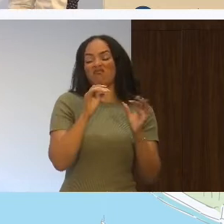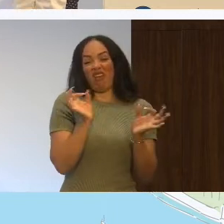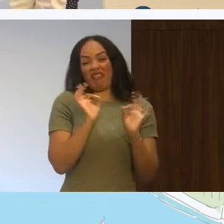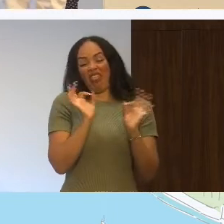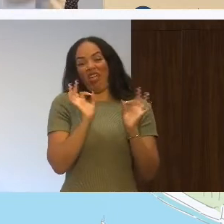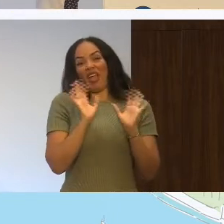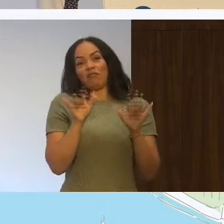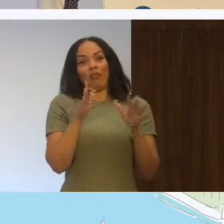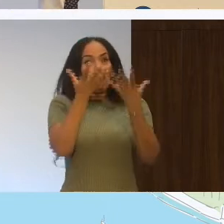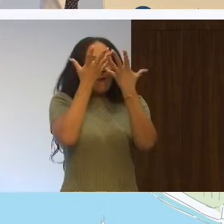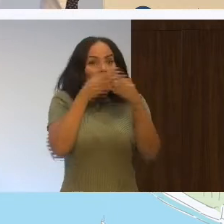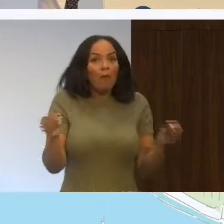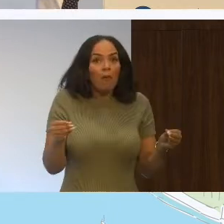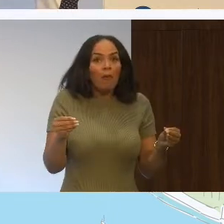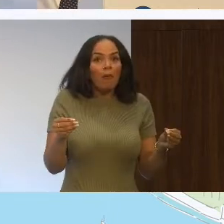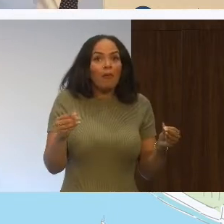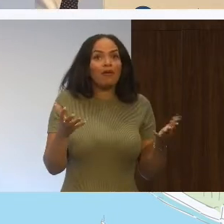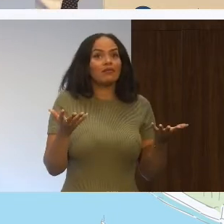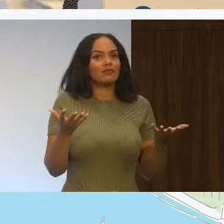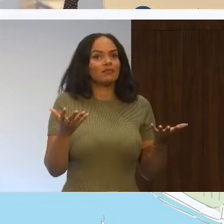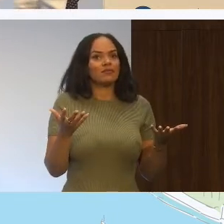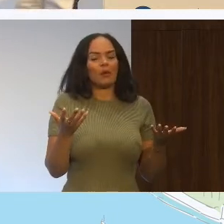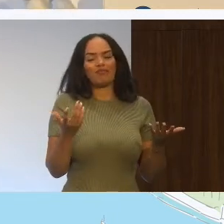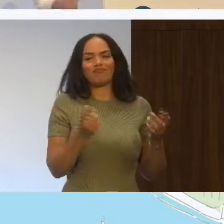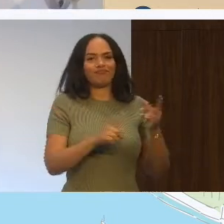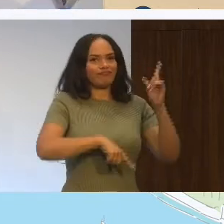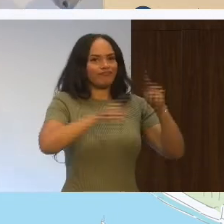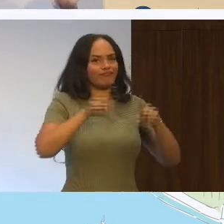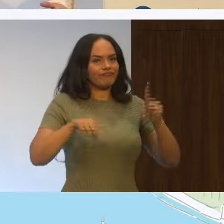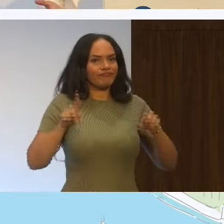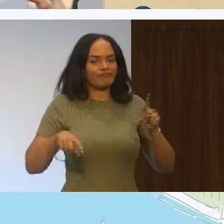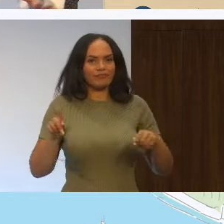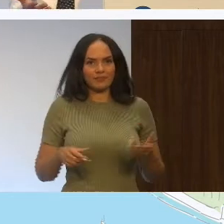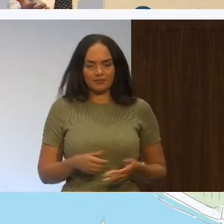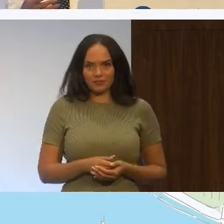So, I mean, I think it is it is cyclical. Okay. I mean, the only good thing about migraine is